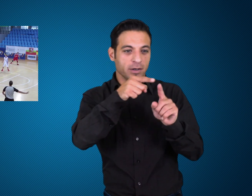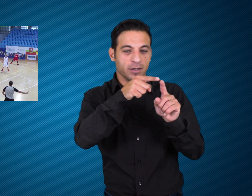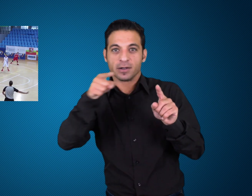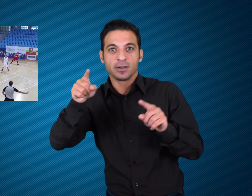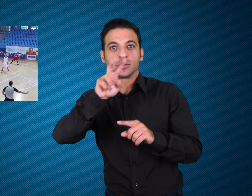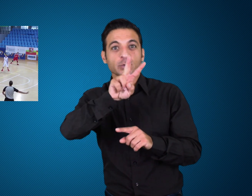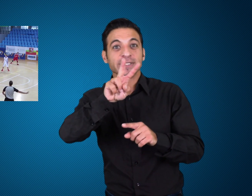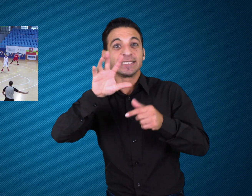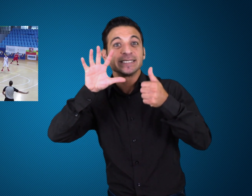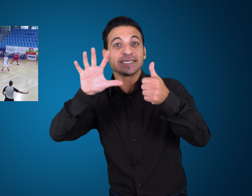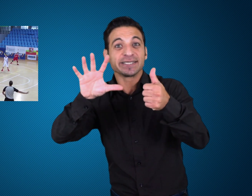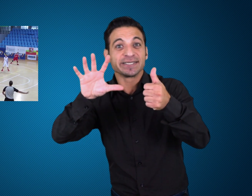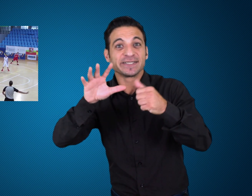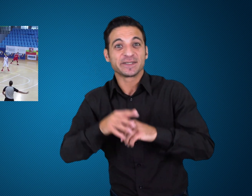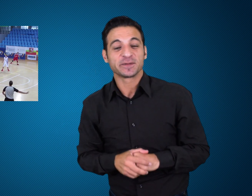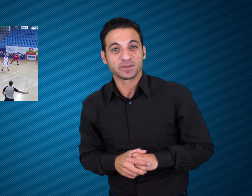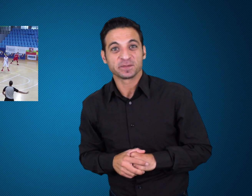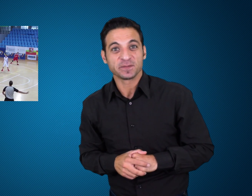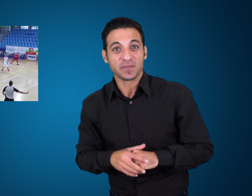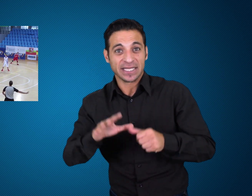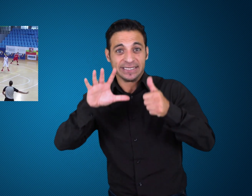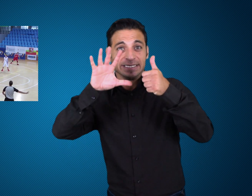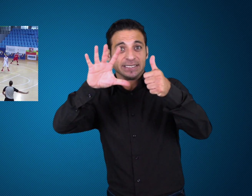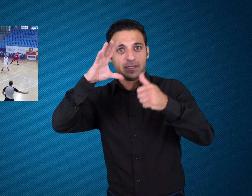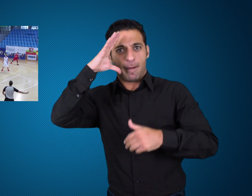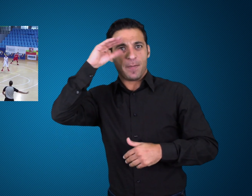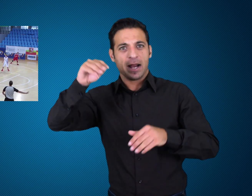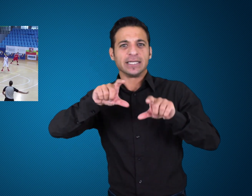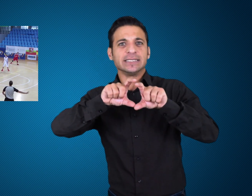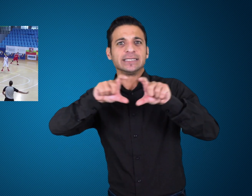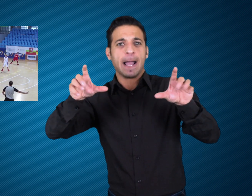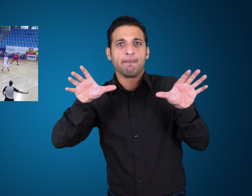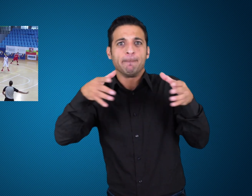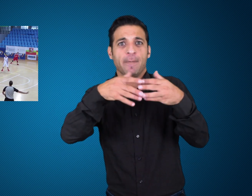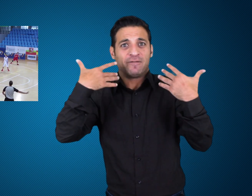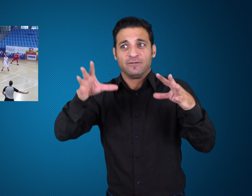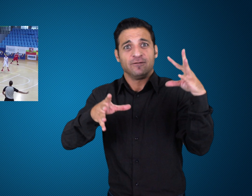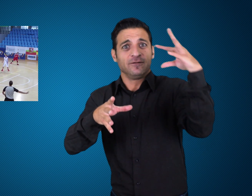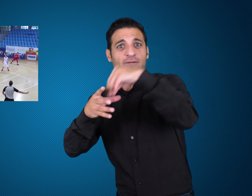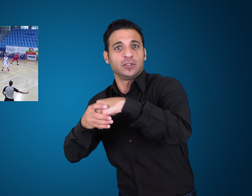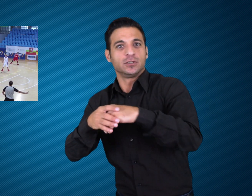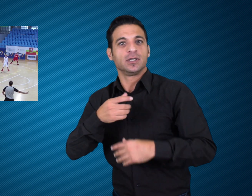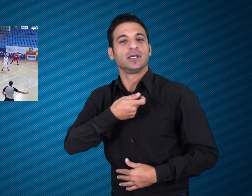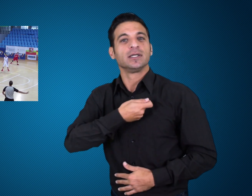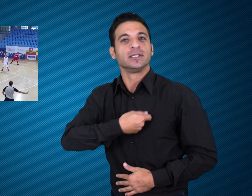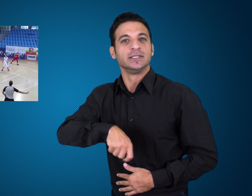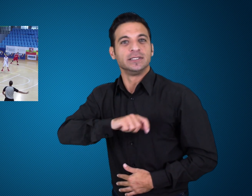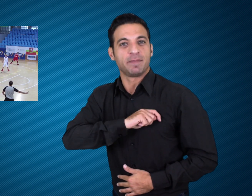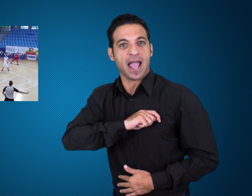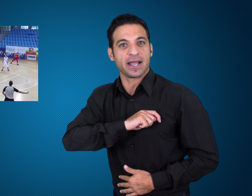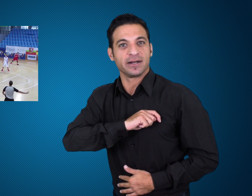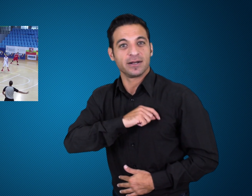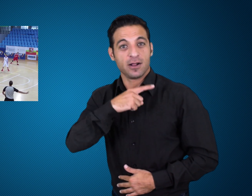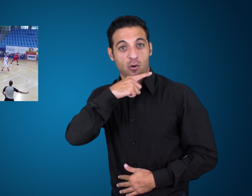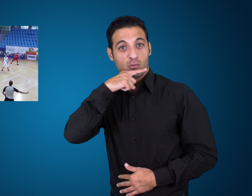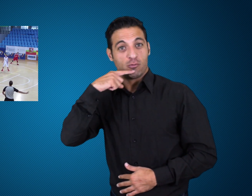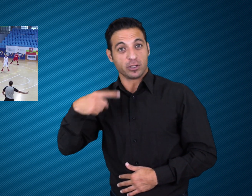the 26th. Six men’s teams - Spain, Russia, Poland, Lithuania, Ukraine, and